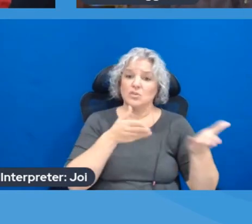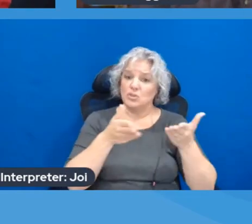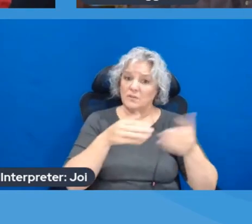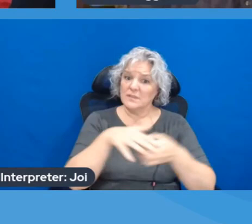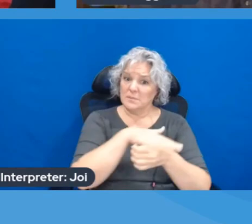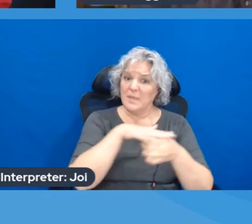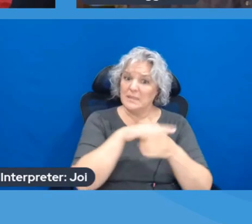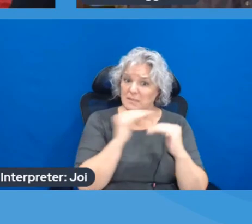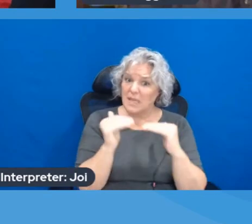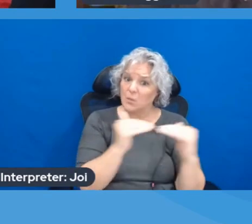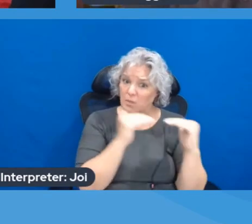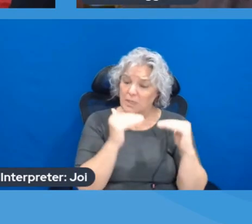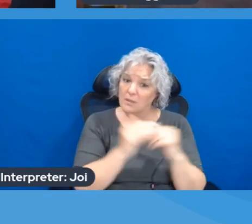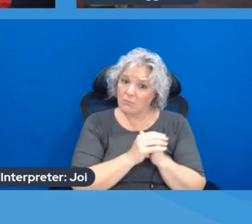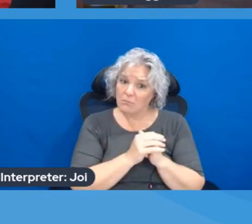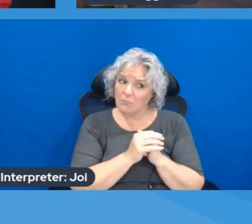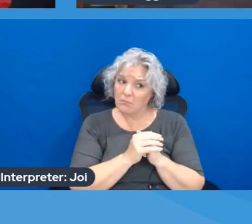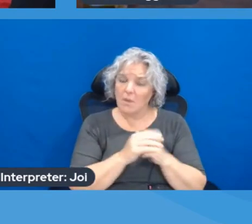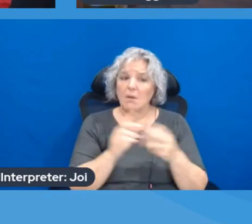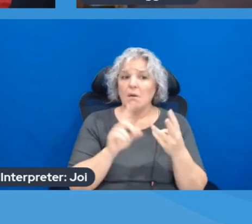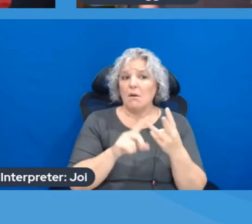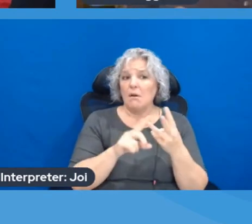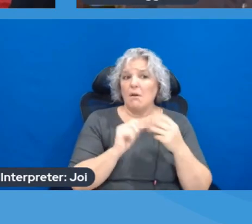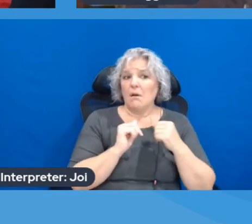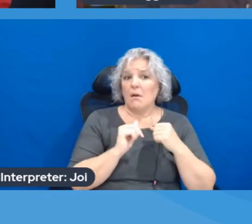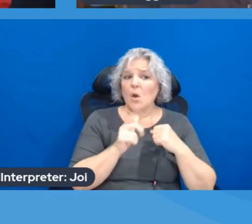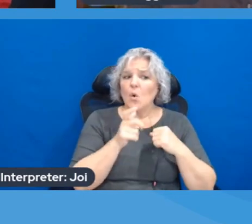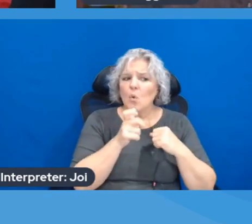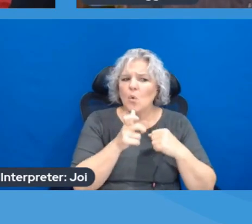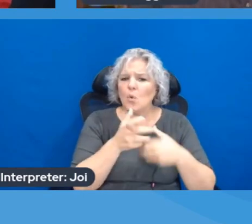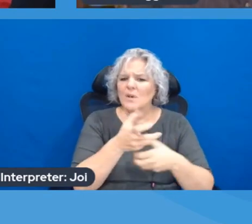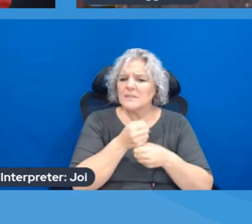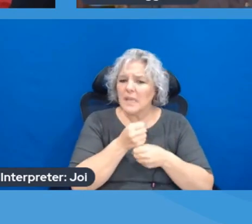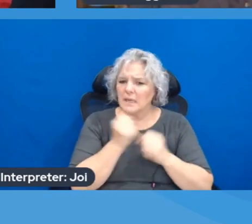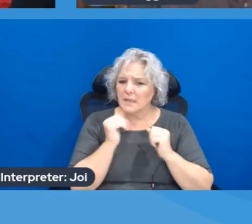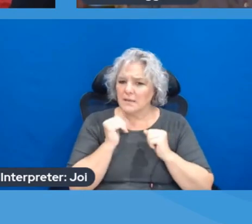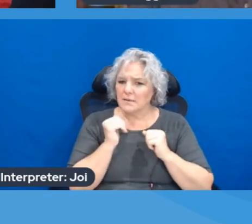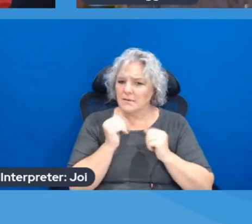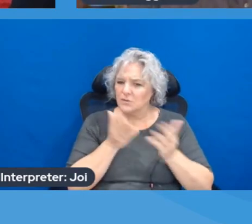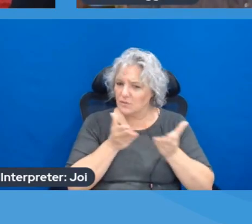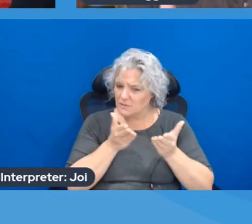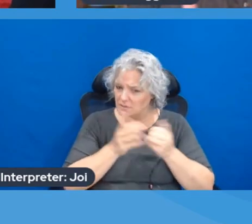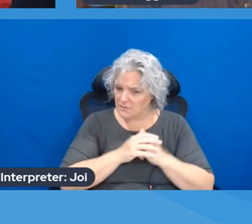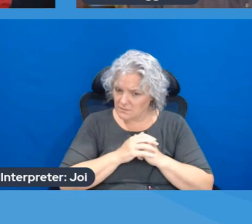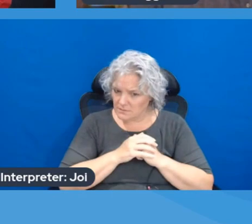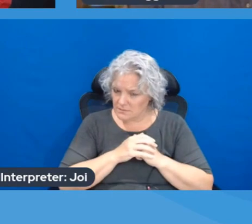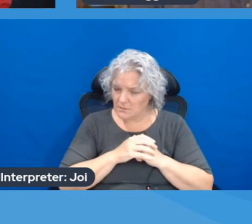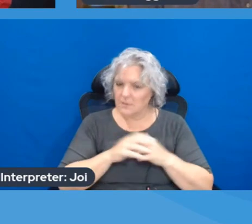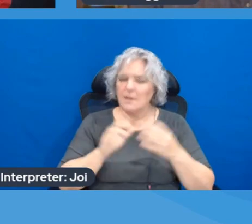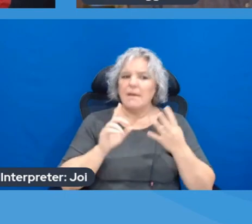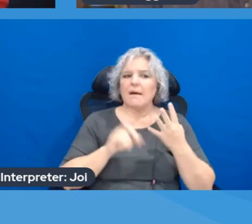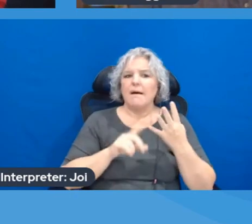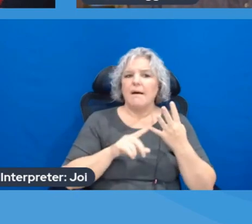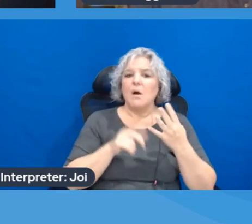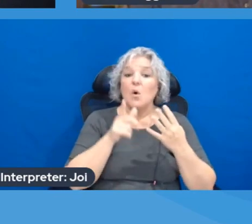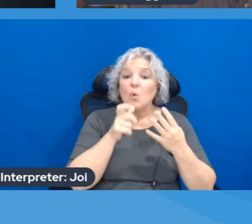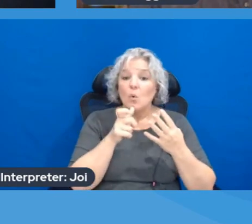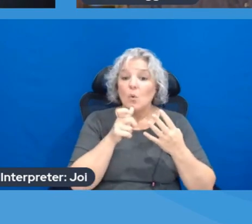in terms of who is receiving early intervention services and who is not.